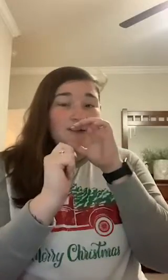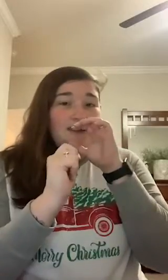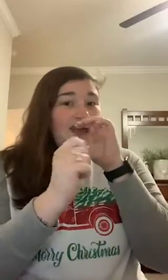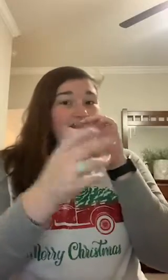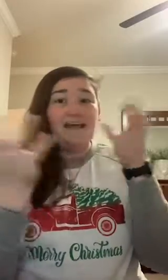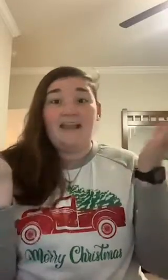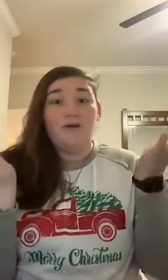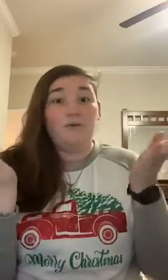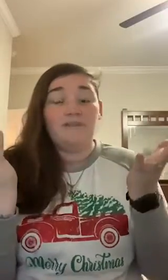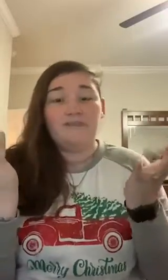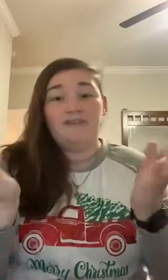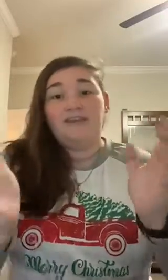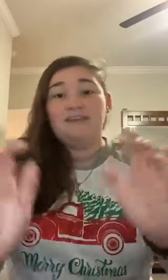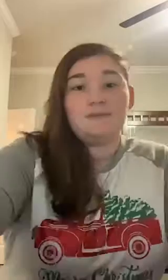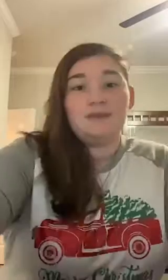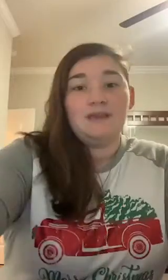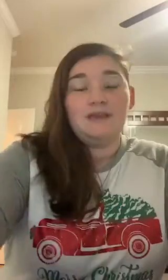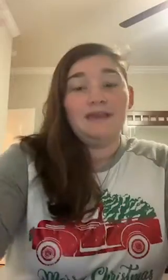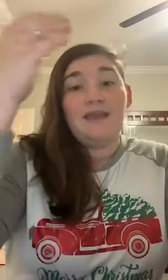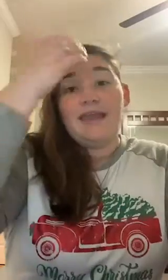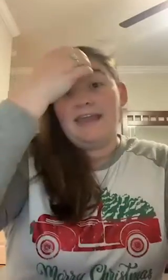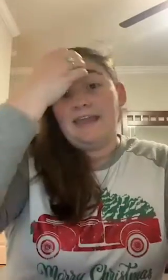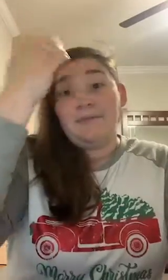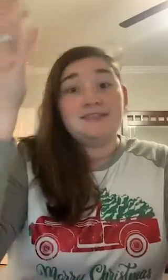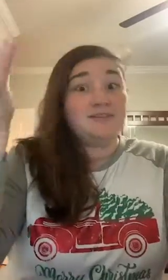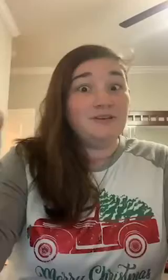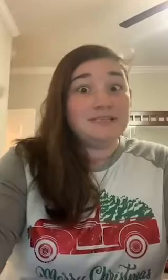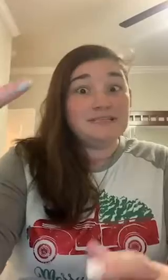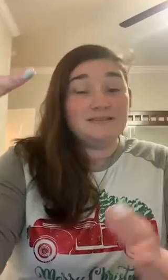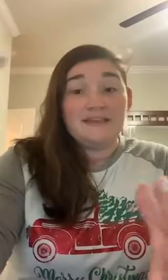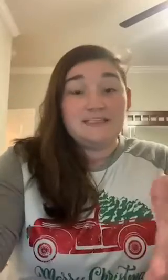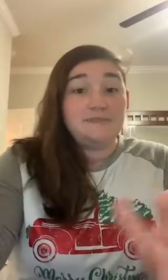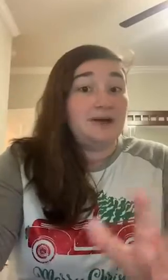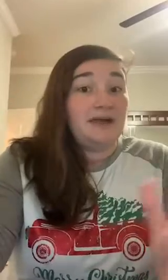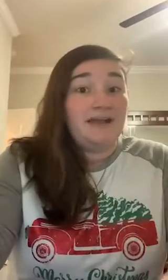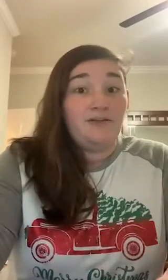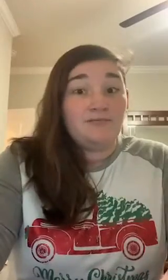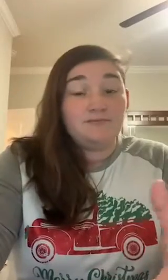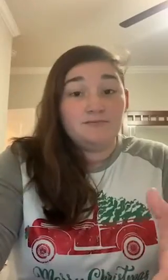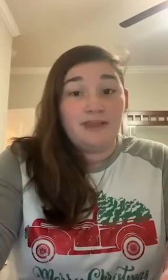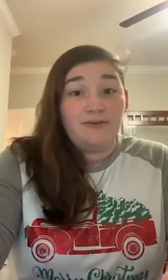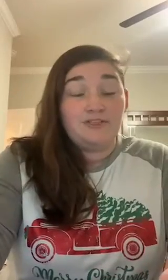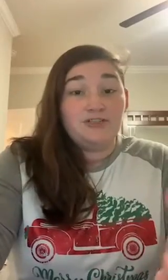act that out whatever you think it is, and my students at this part i don't care what you do